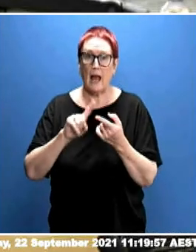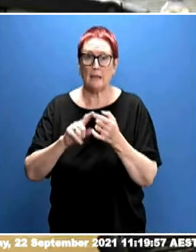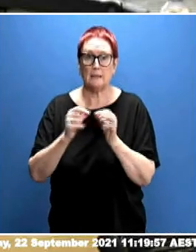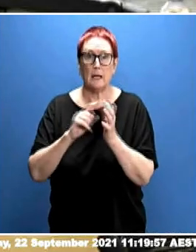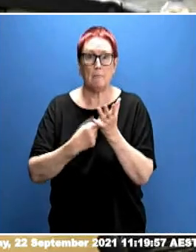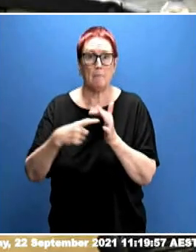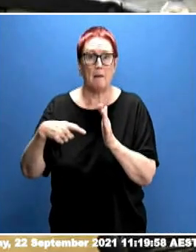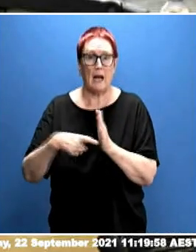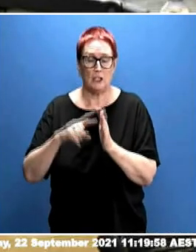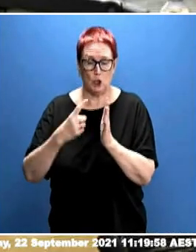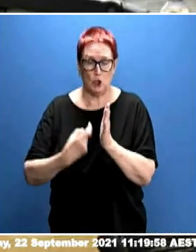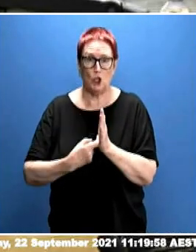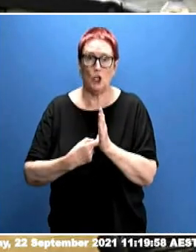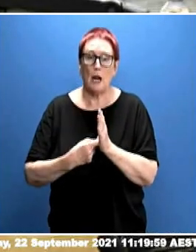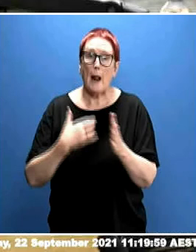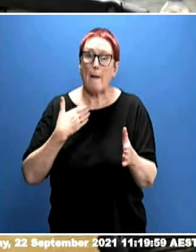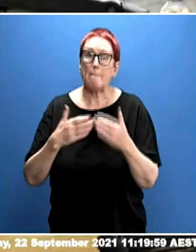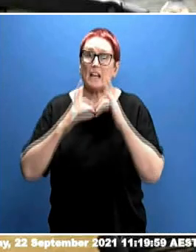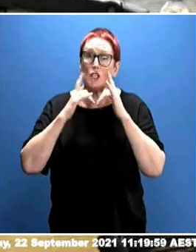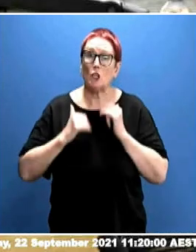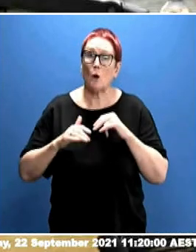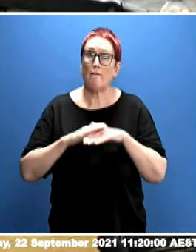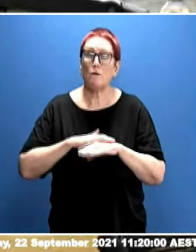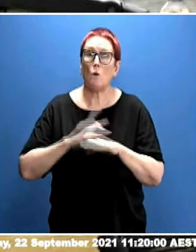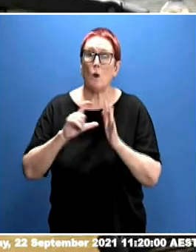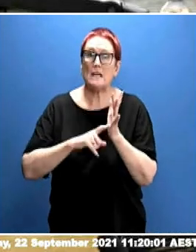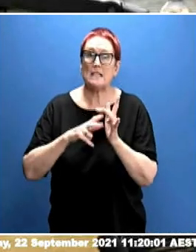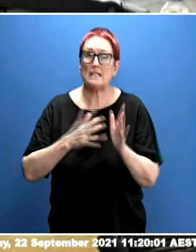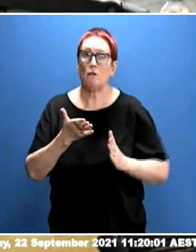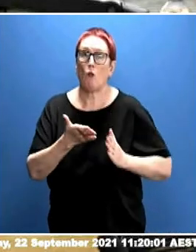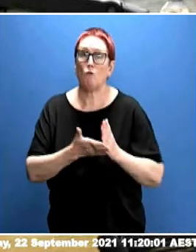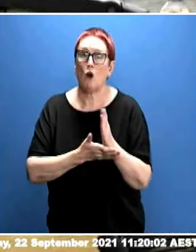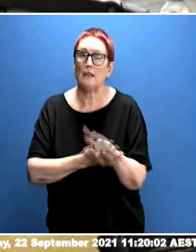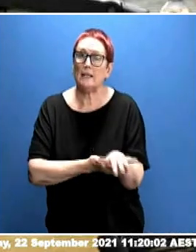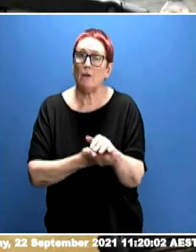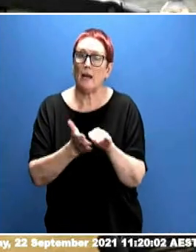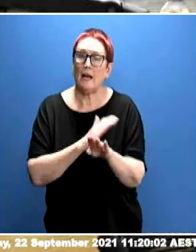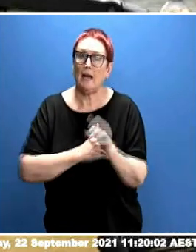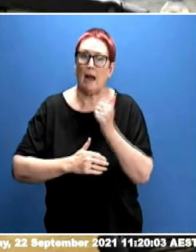who is Managing Lawyer of the Civil and Human Rights Unit of the Aboriginal Legal Service for Western Australia.